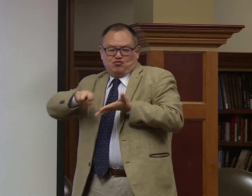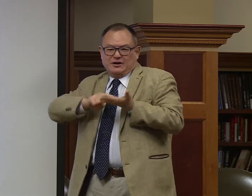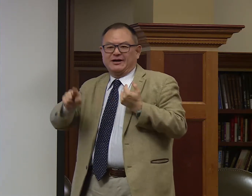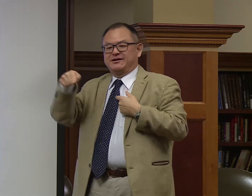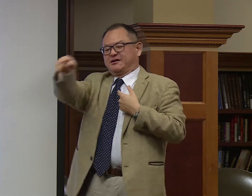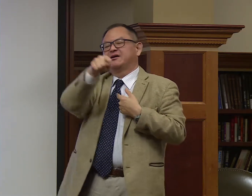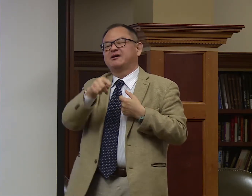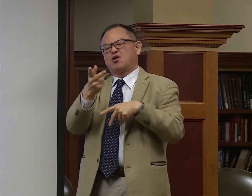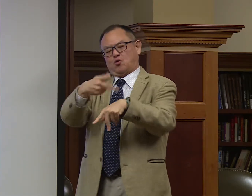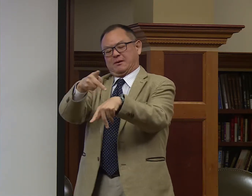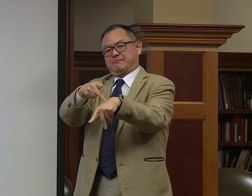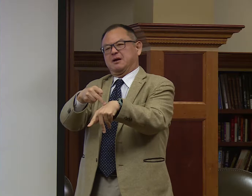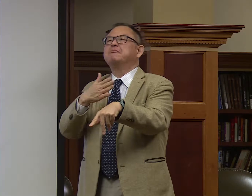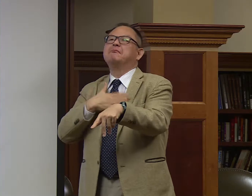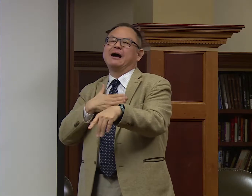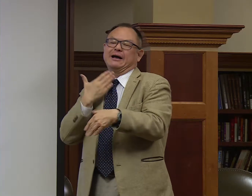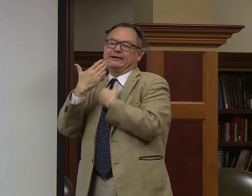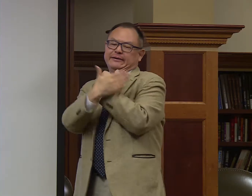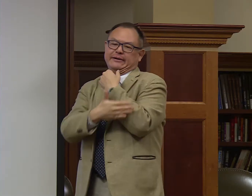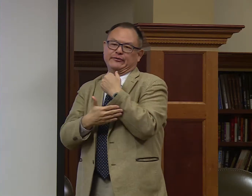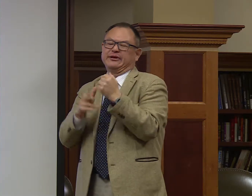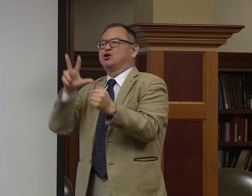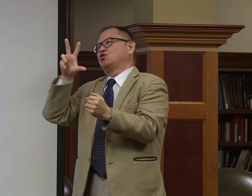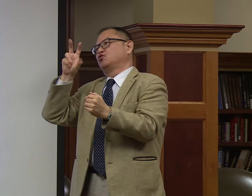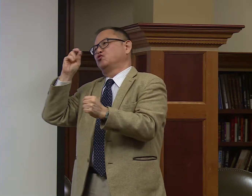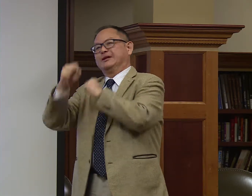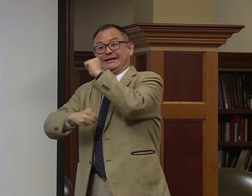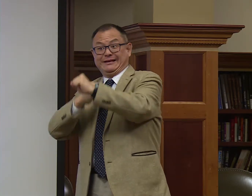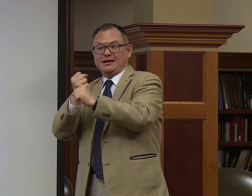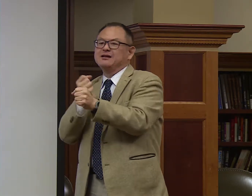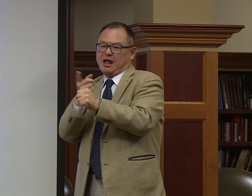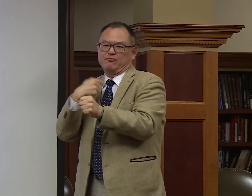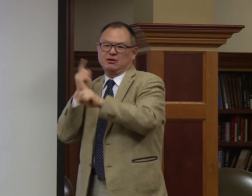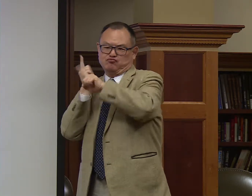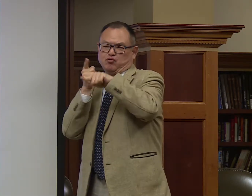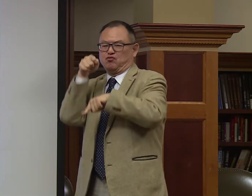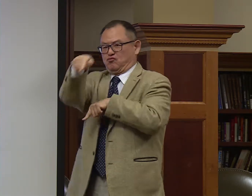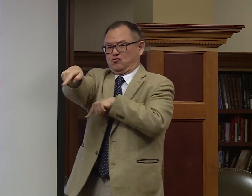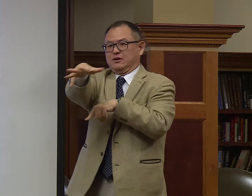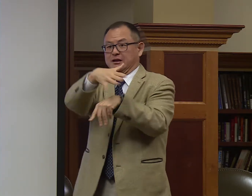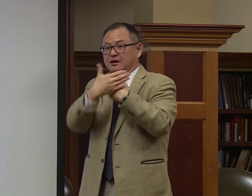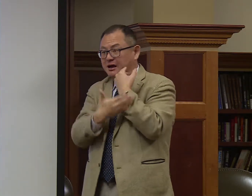So for 30 years, I would go, over time, periodically, to the Philippines